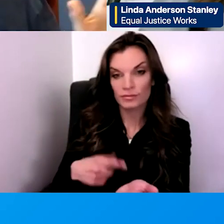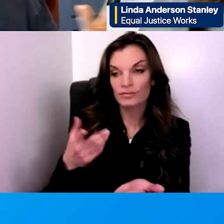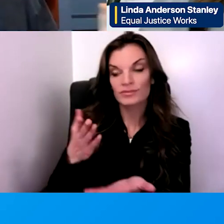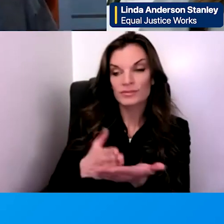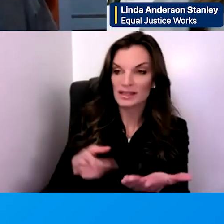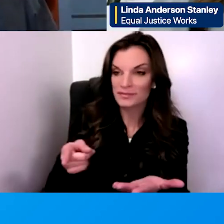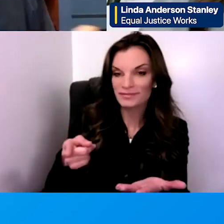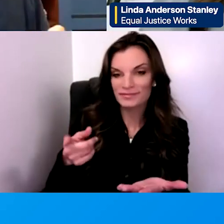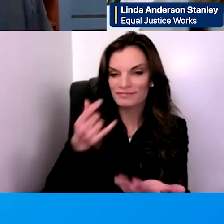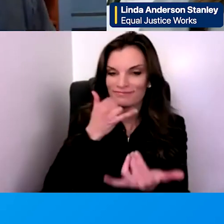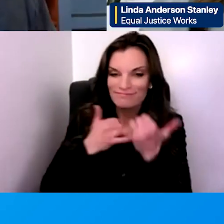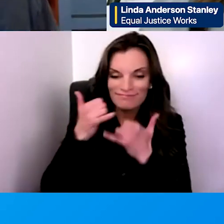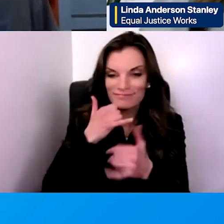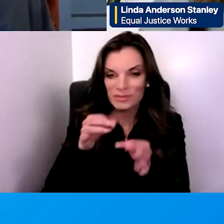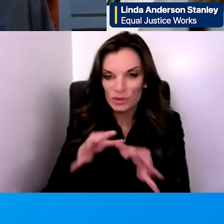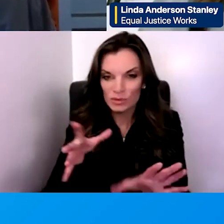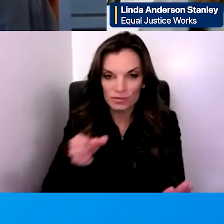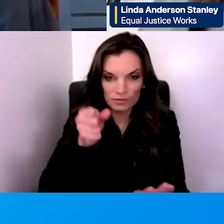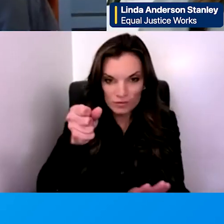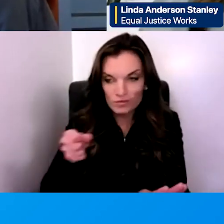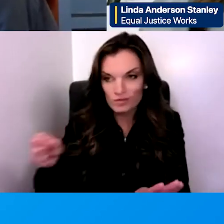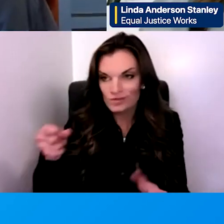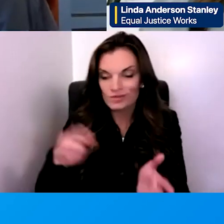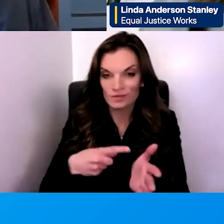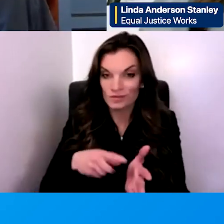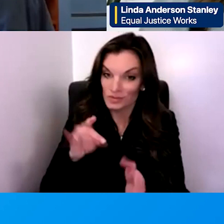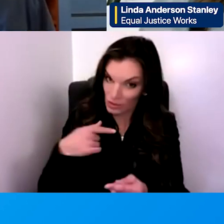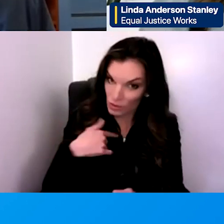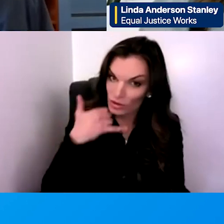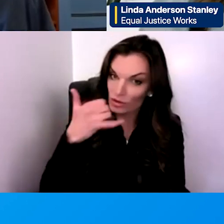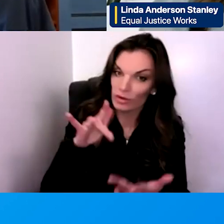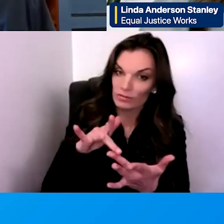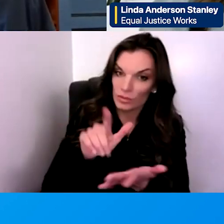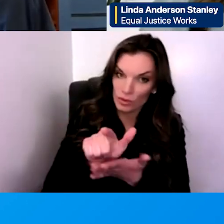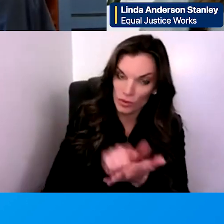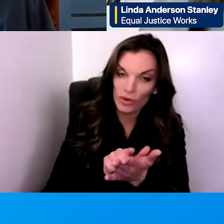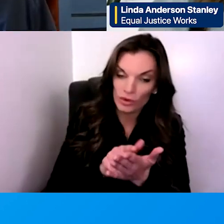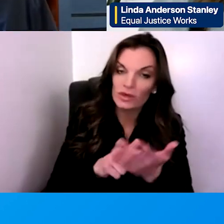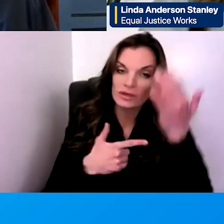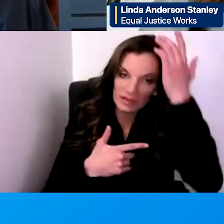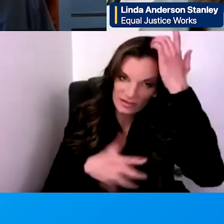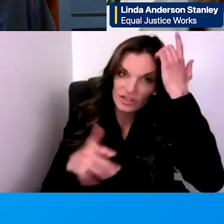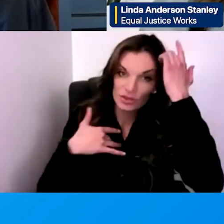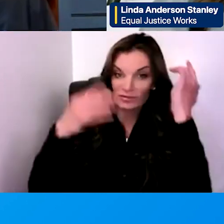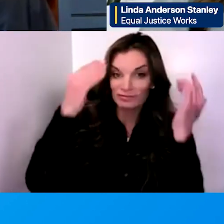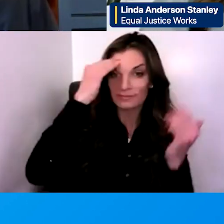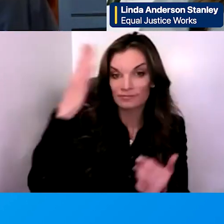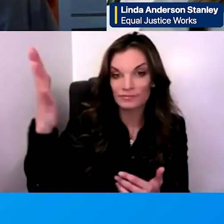about the placement of the ASL interpreter. And we called the lawyer on the other case and made sure that our, you know, our objectives